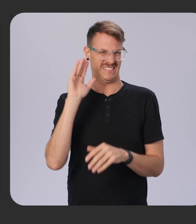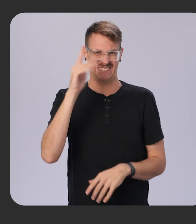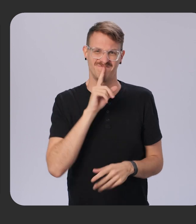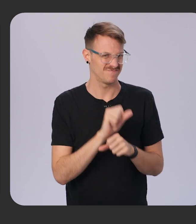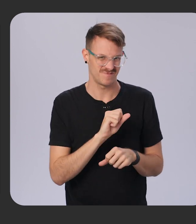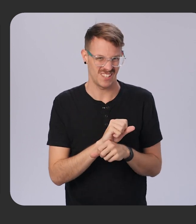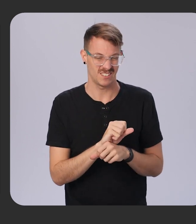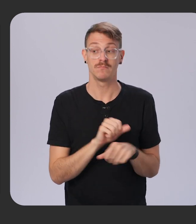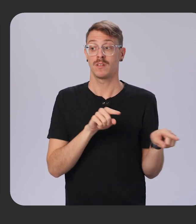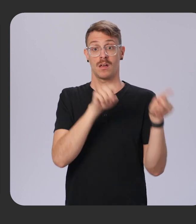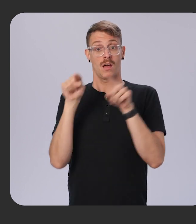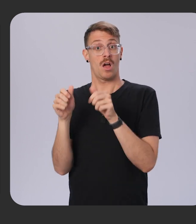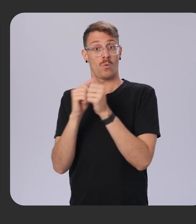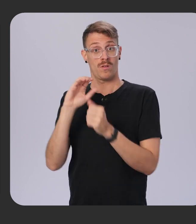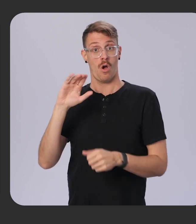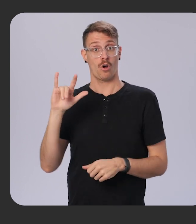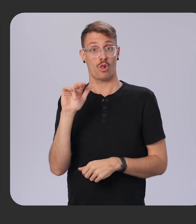With occlusion, the penguin is properly